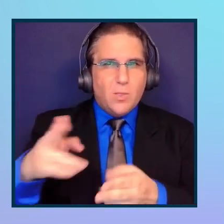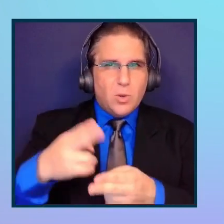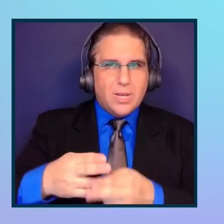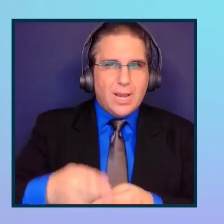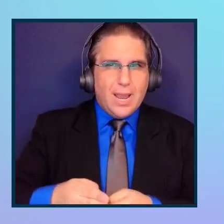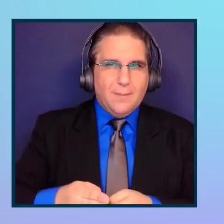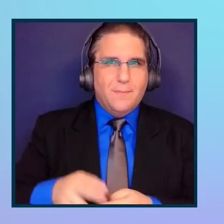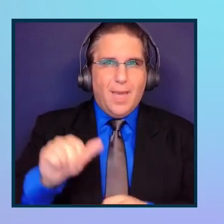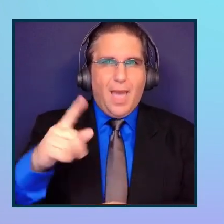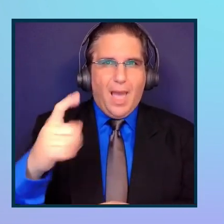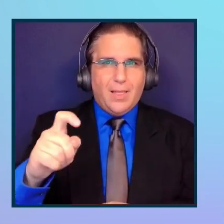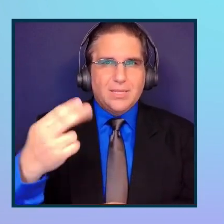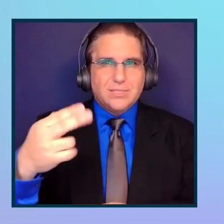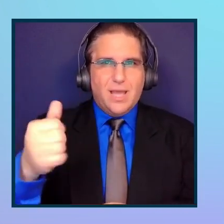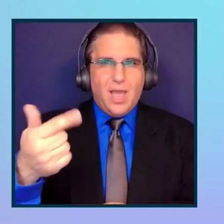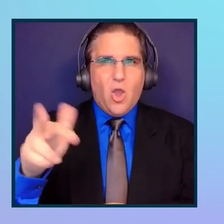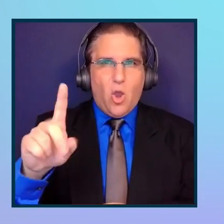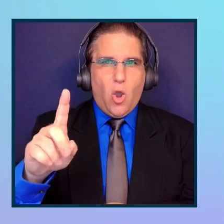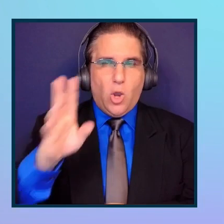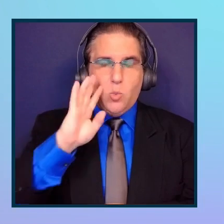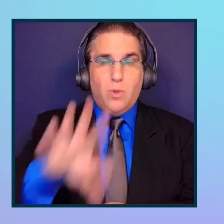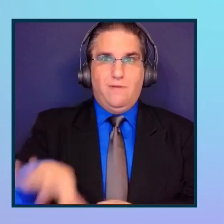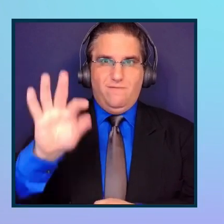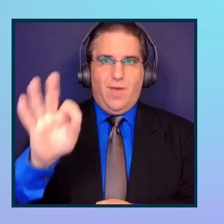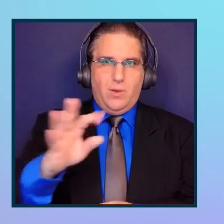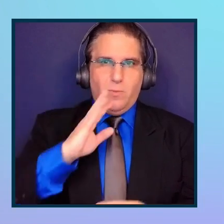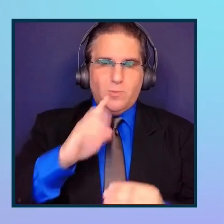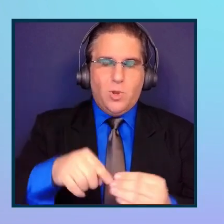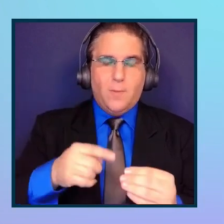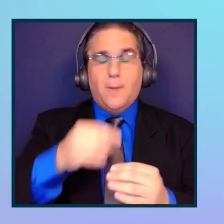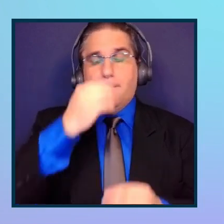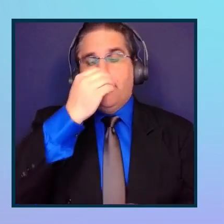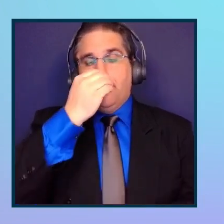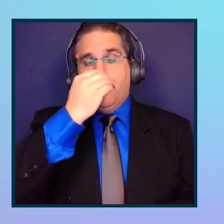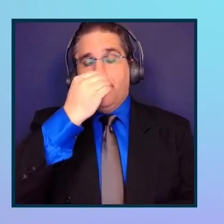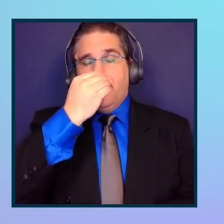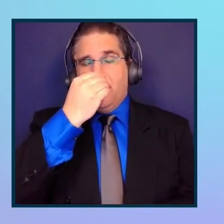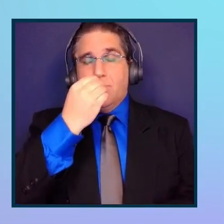And one of the things that we're encountering is that